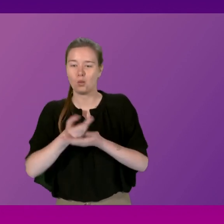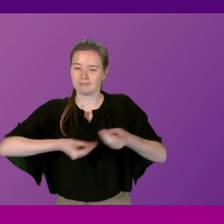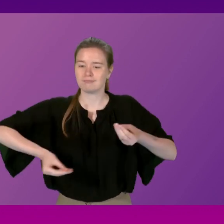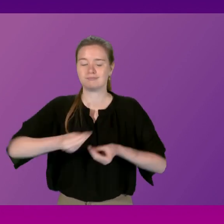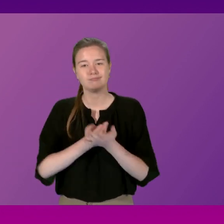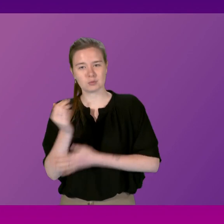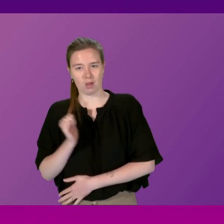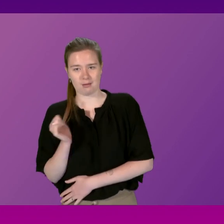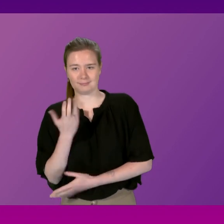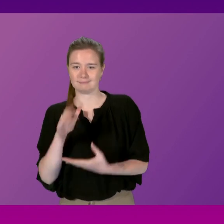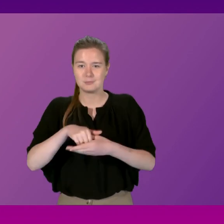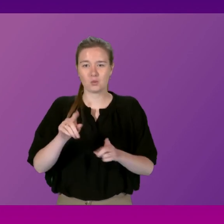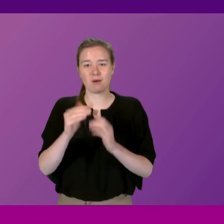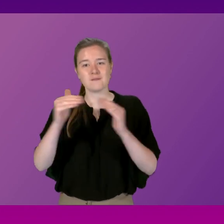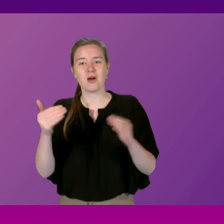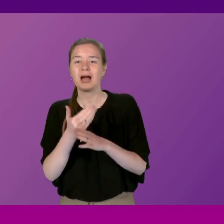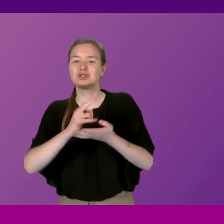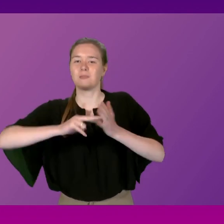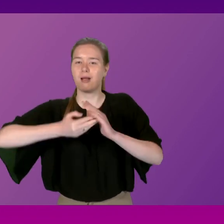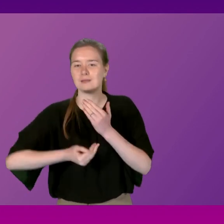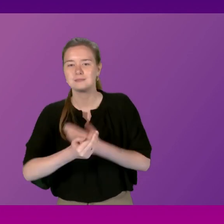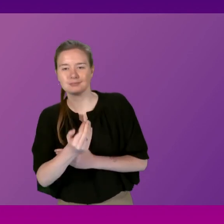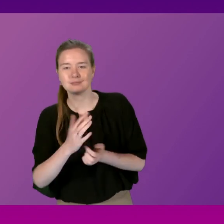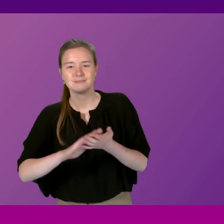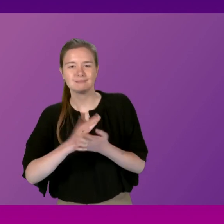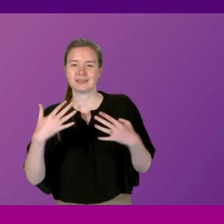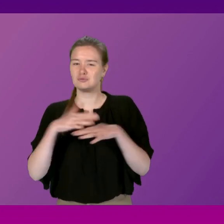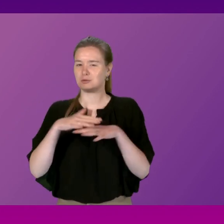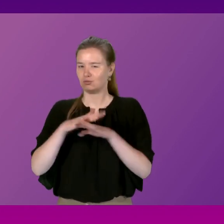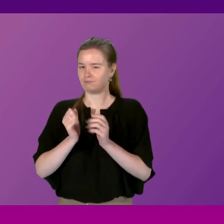That includes our fair work action plan, which takes an intersectional approach to minimising